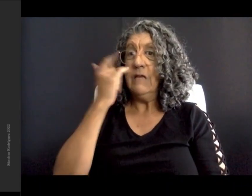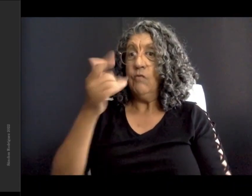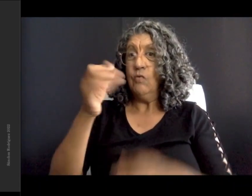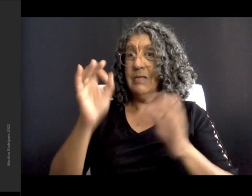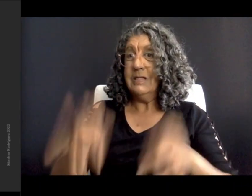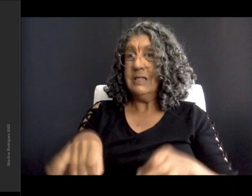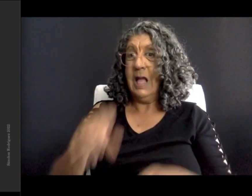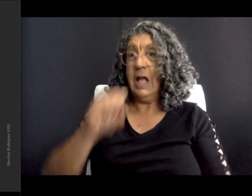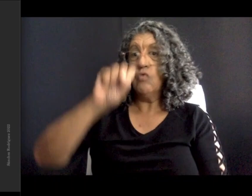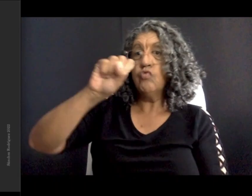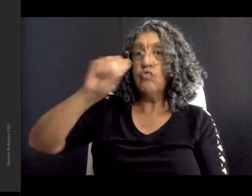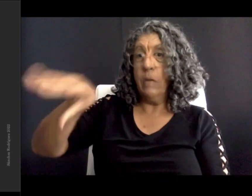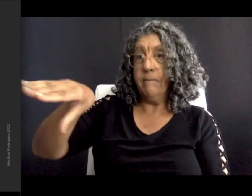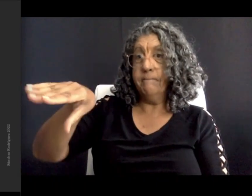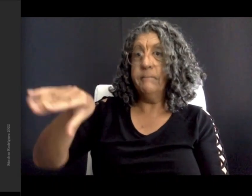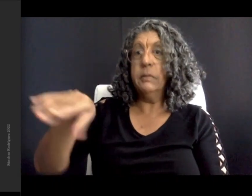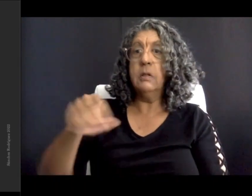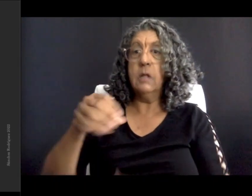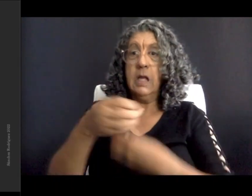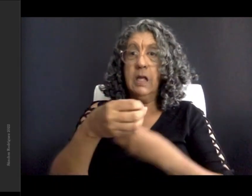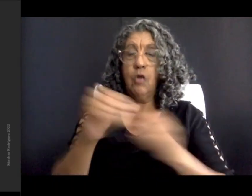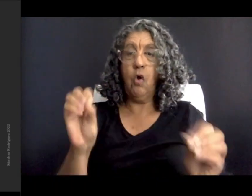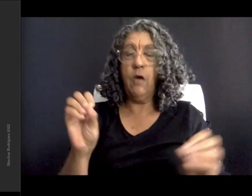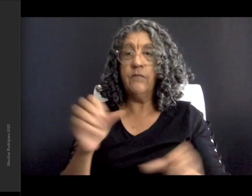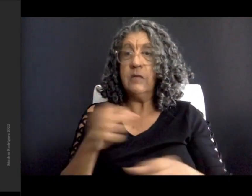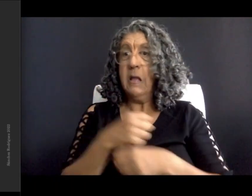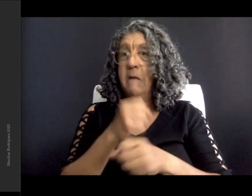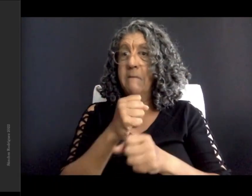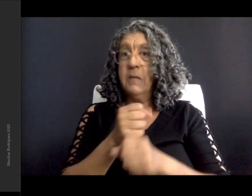If you decide to drop it off at the Social Security office